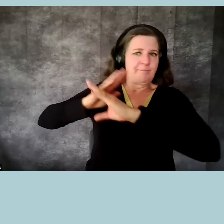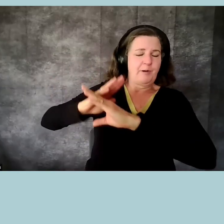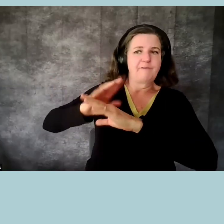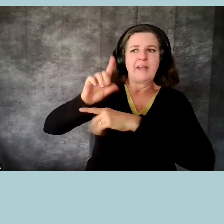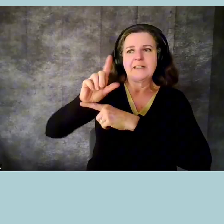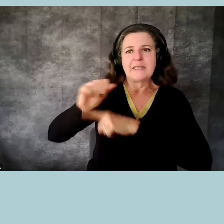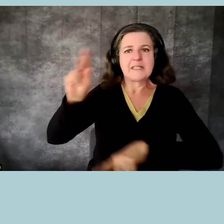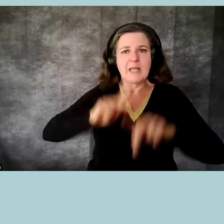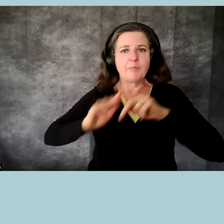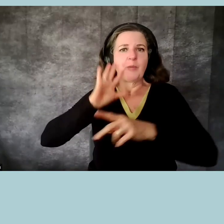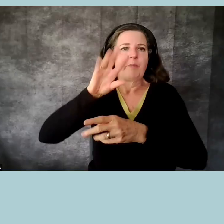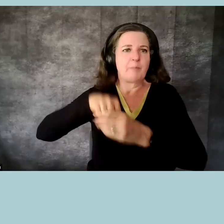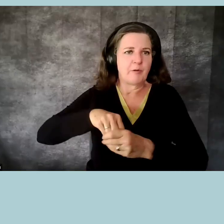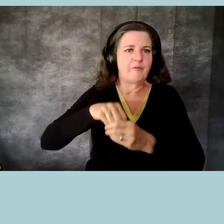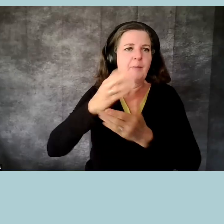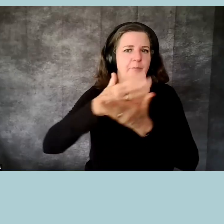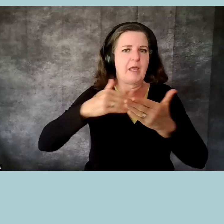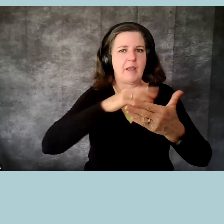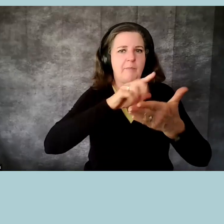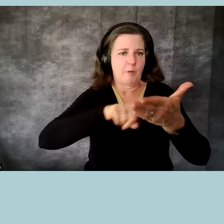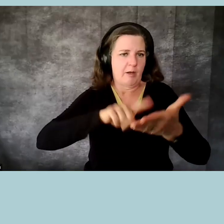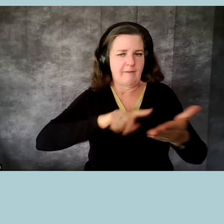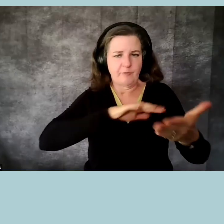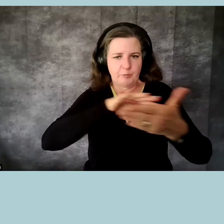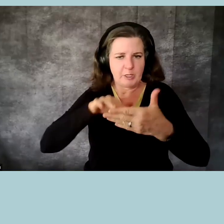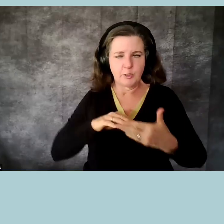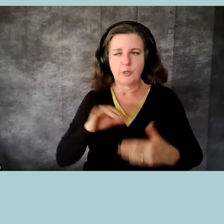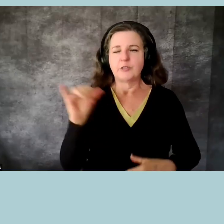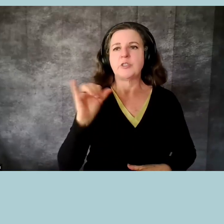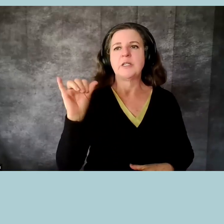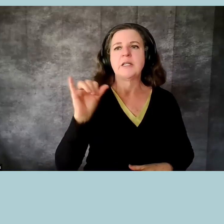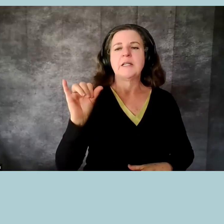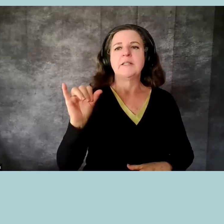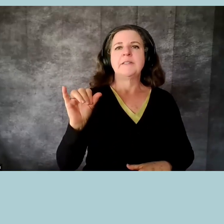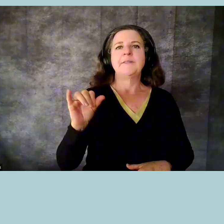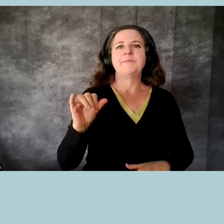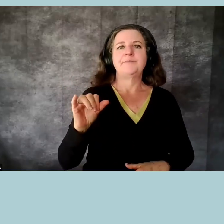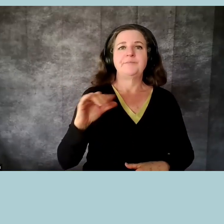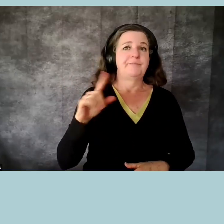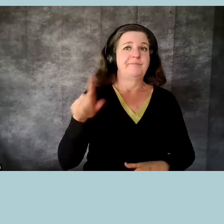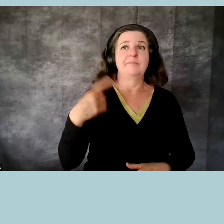research studies, as well as just significant barriers